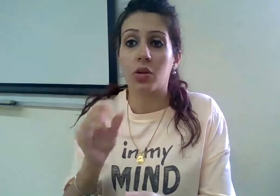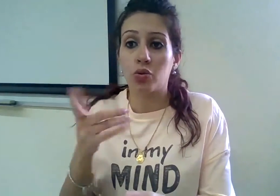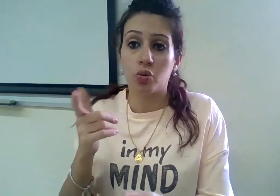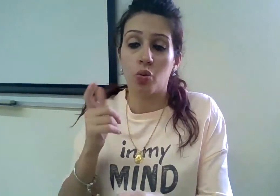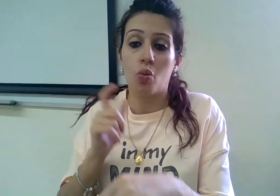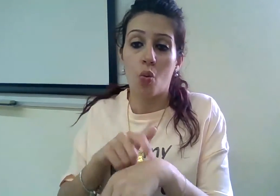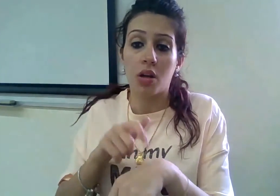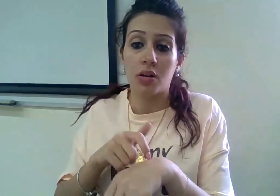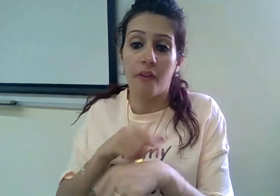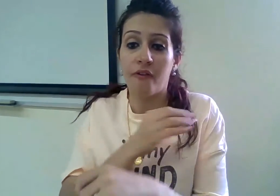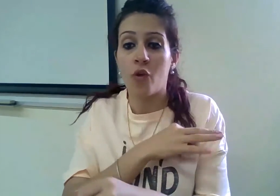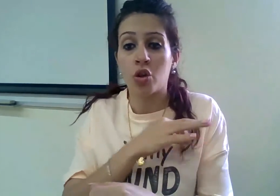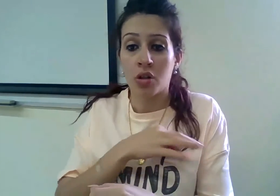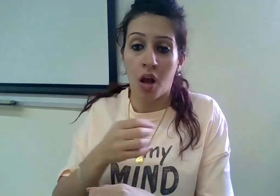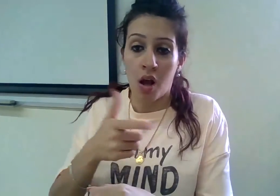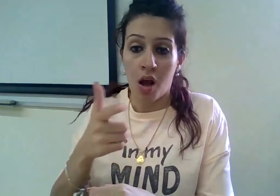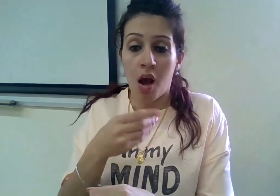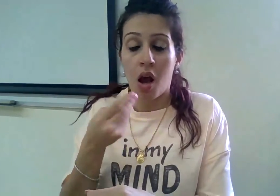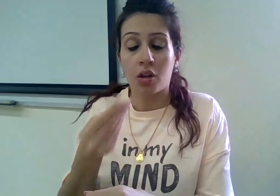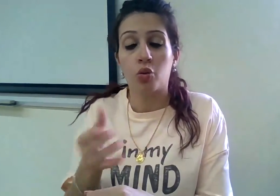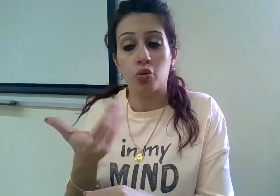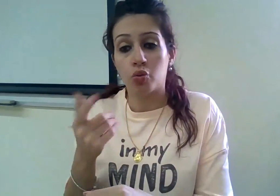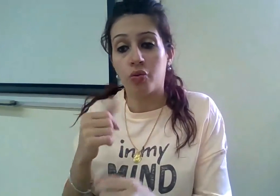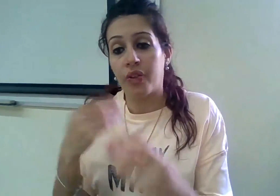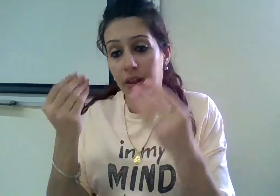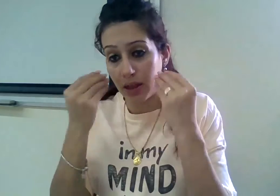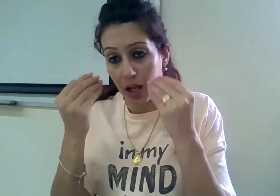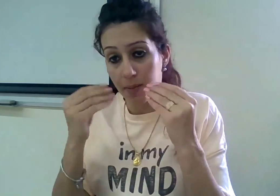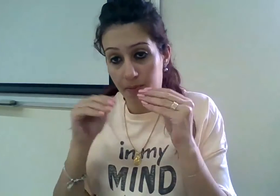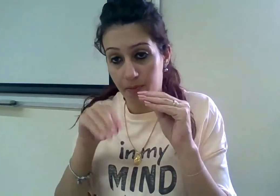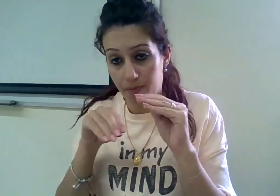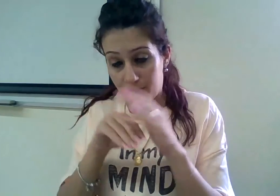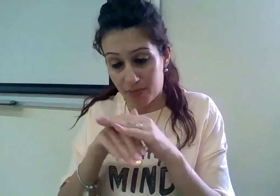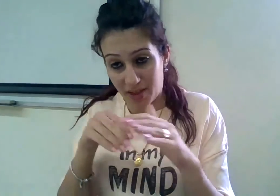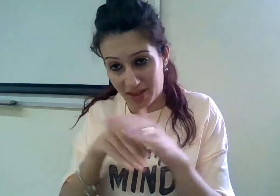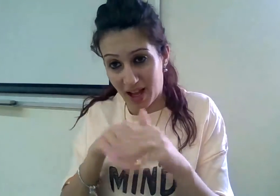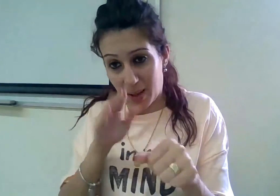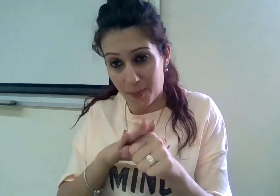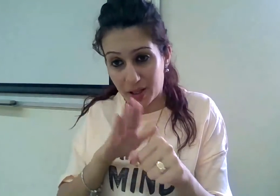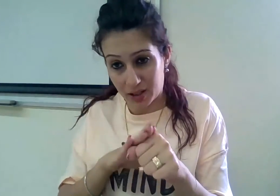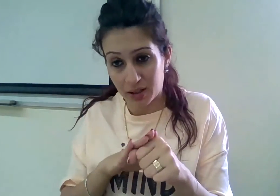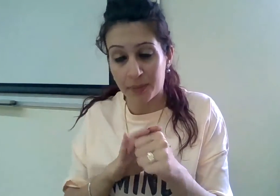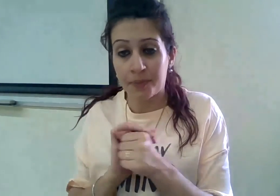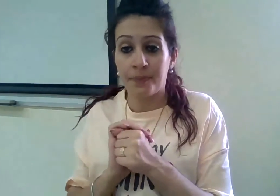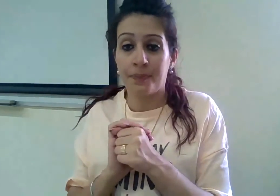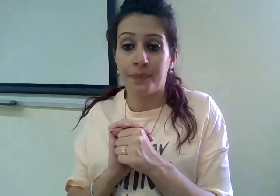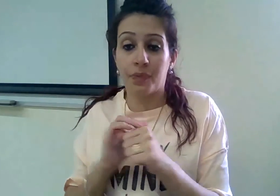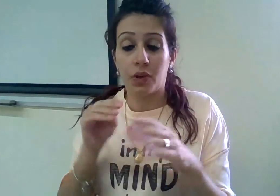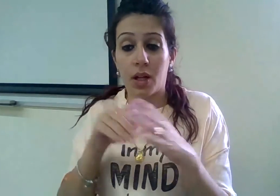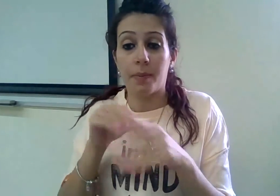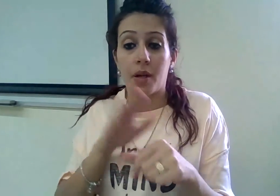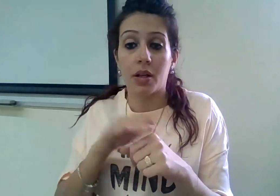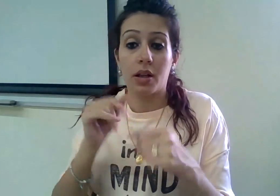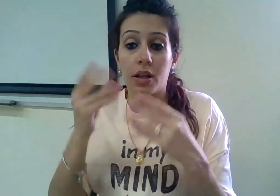for years, and so far as my experience shows, that parents have very positive